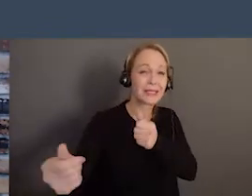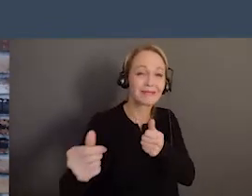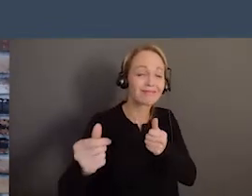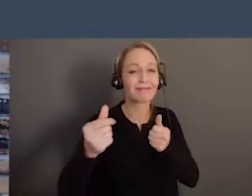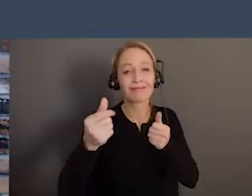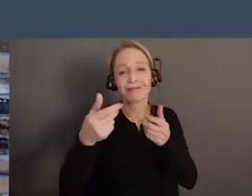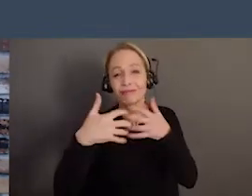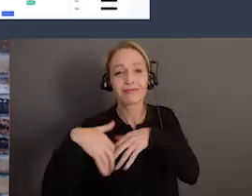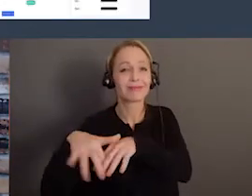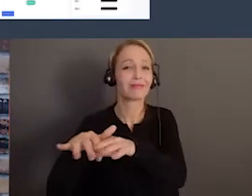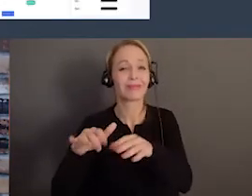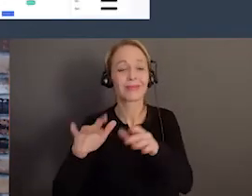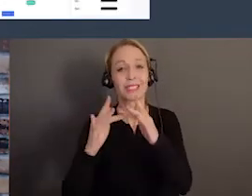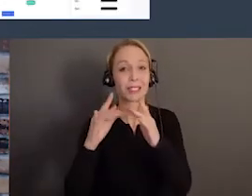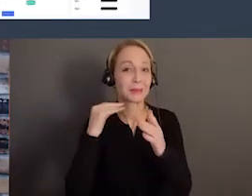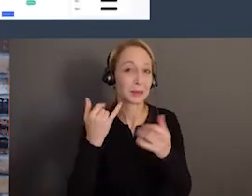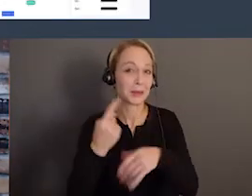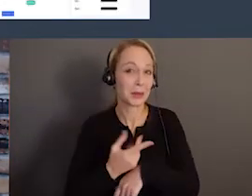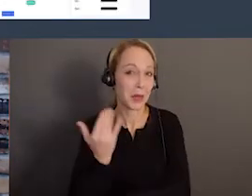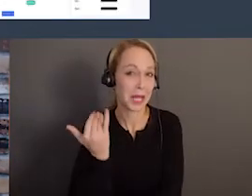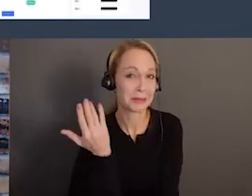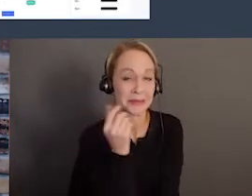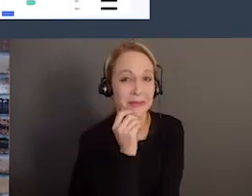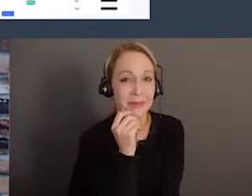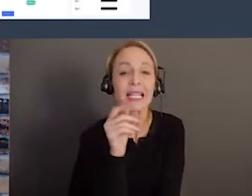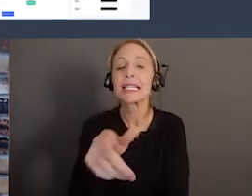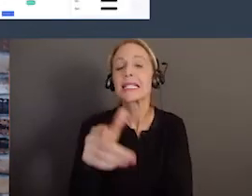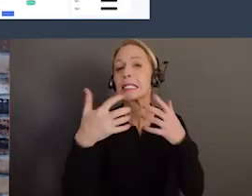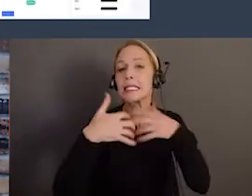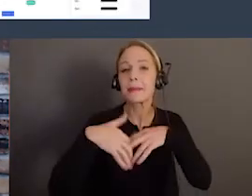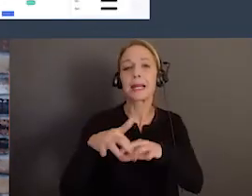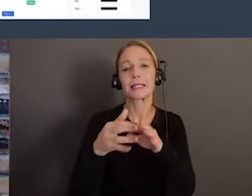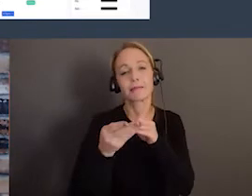EXPERIENCES TODAY? SEAMLESS DIGITAL EXPERIENCES COMBINES PERSONALIZED DATA